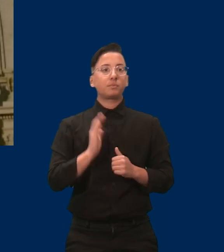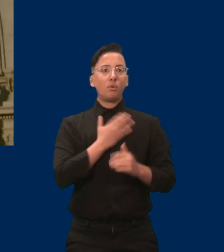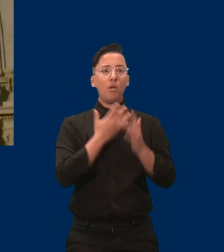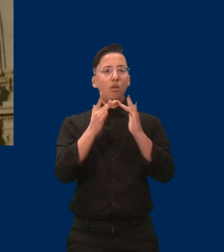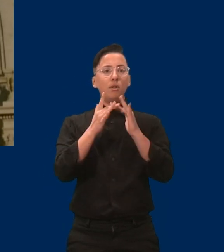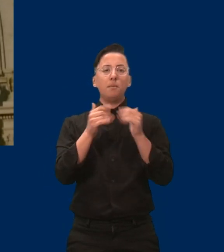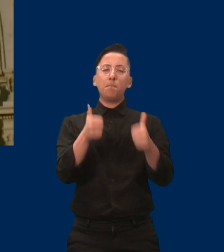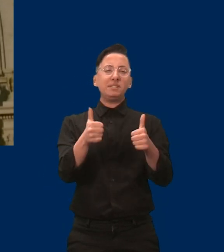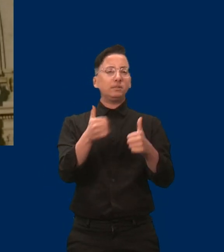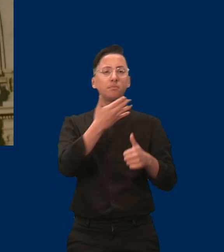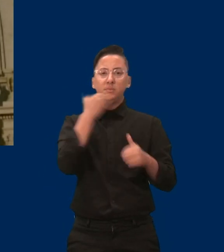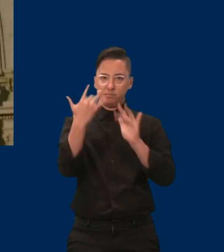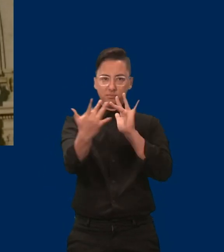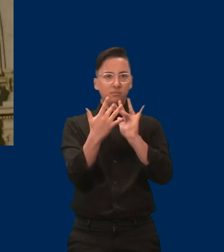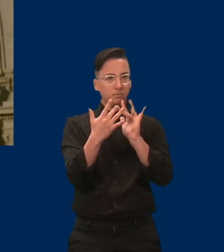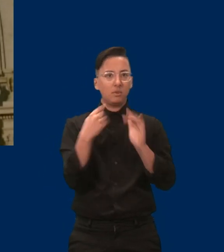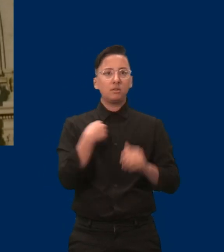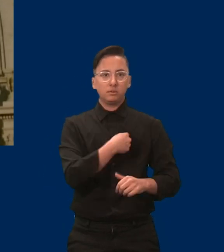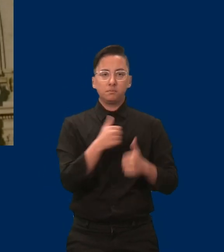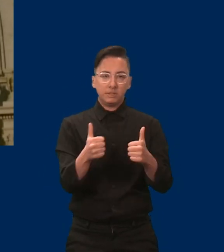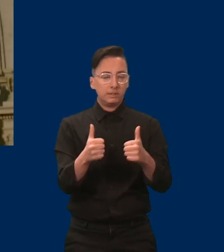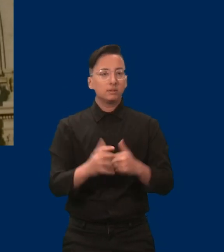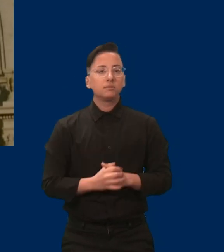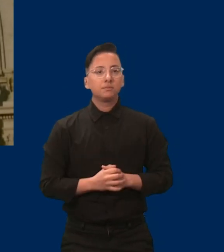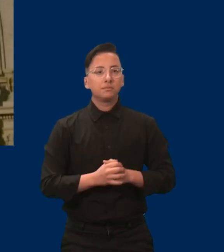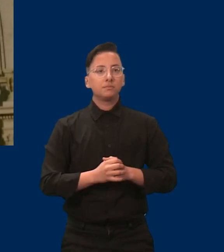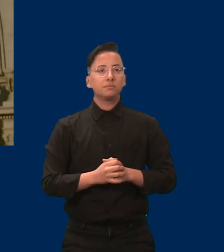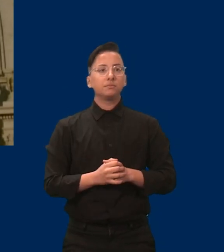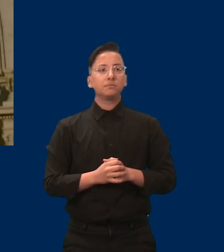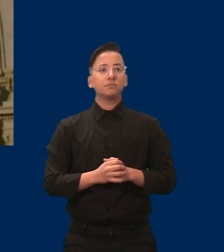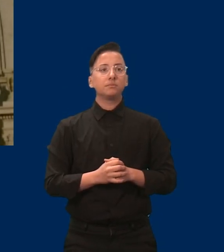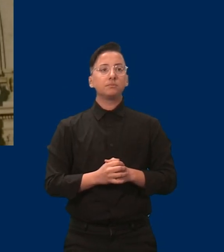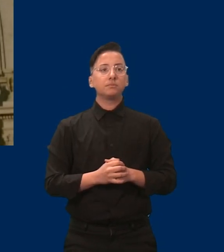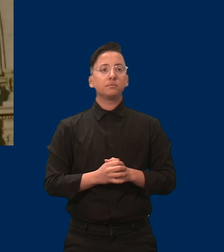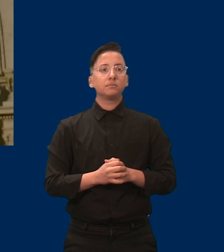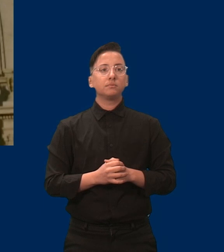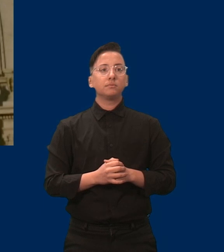As we get started, I want to take a moment to thank all of our staff, all of our council members,